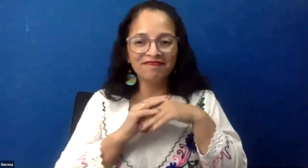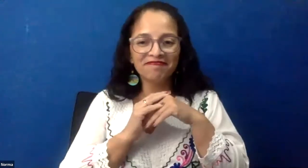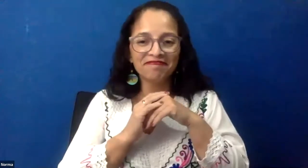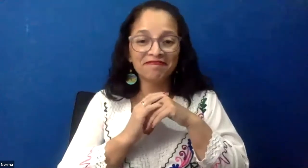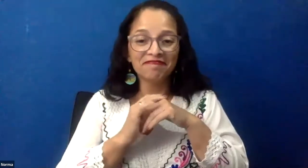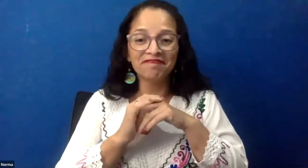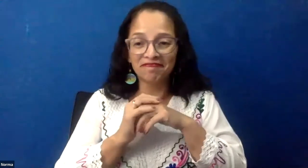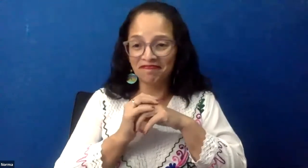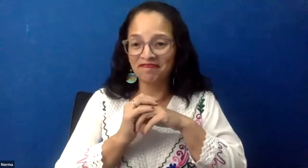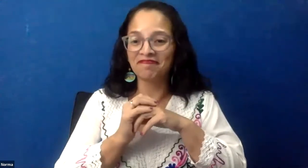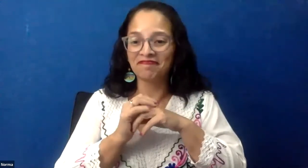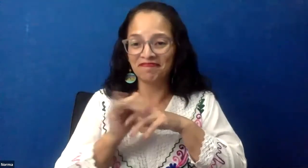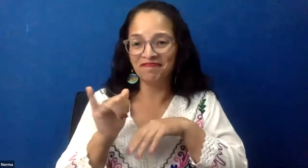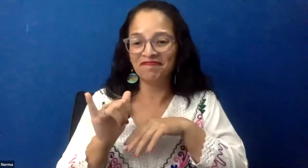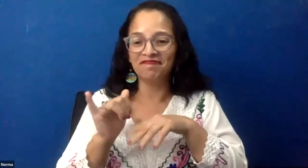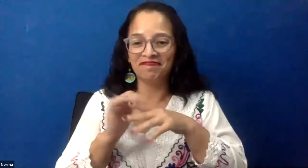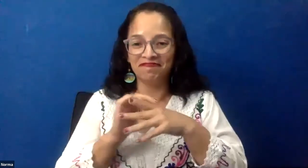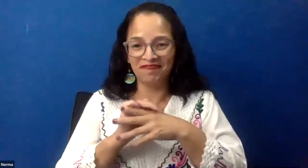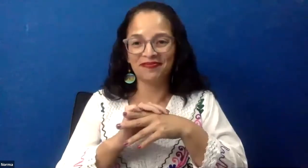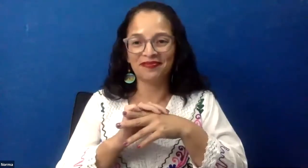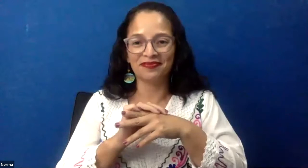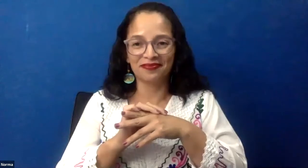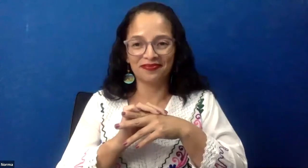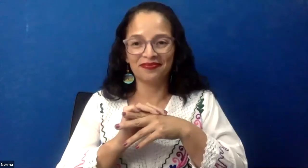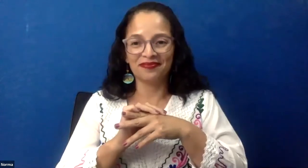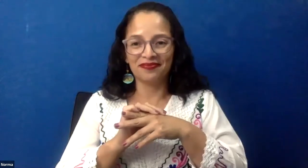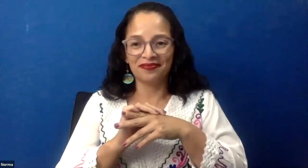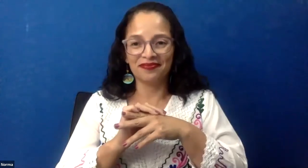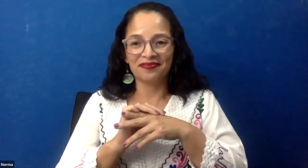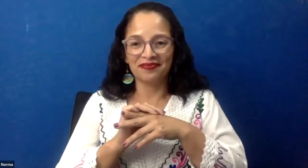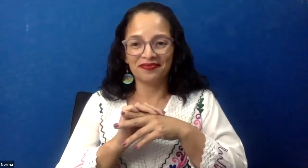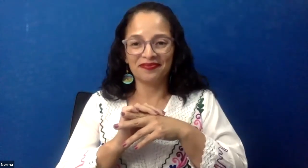I'm watching to see how everyone's answering. Ok.